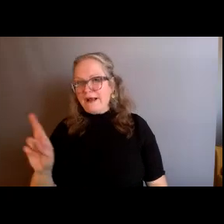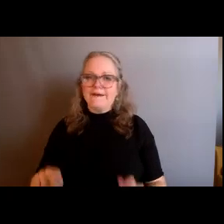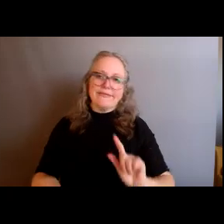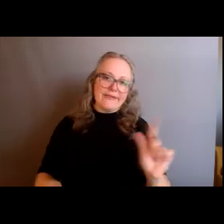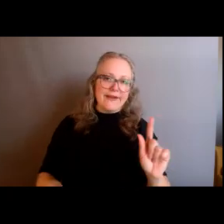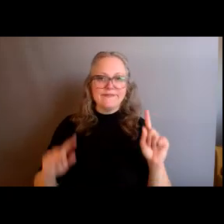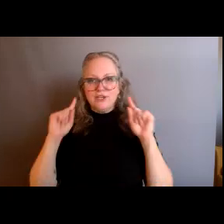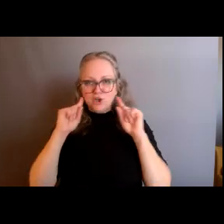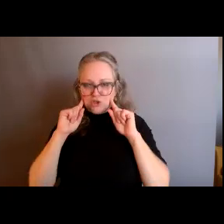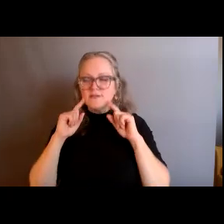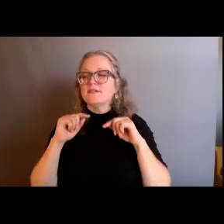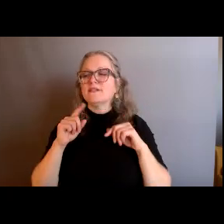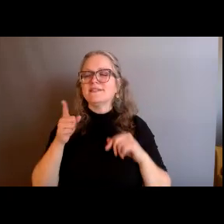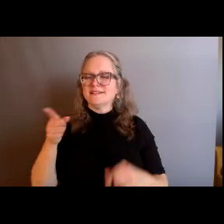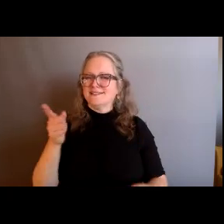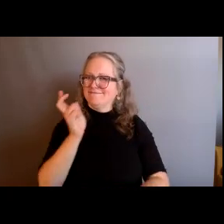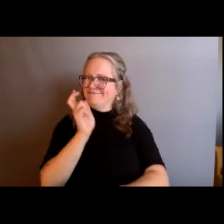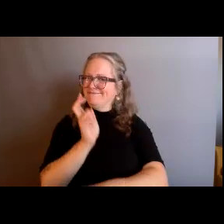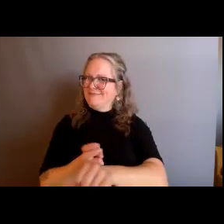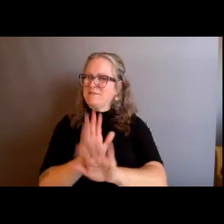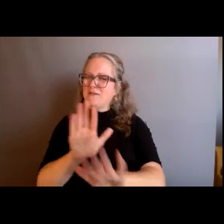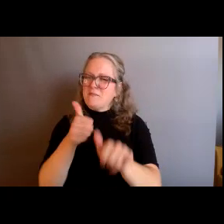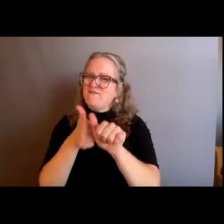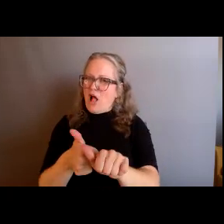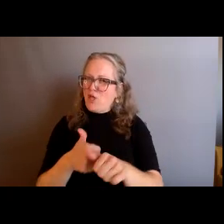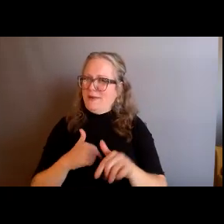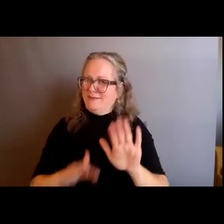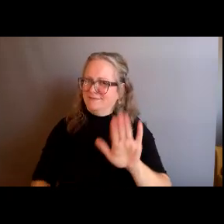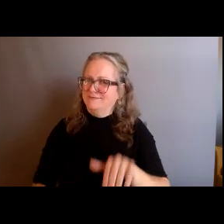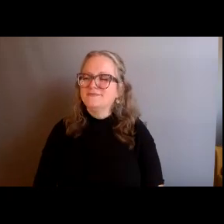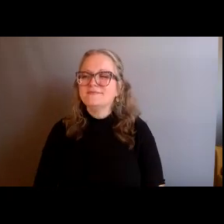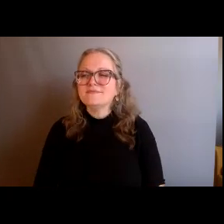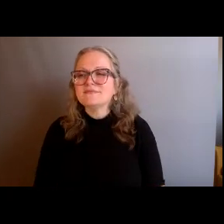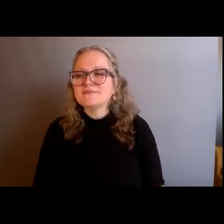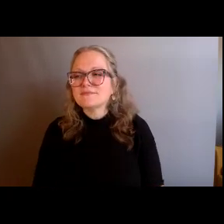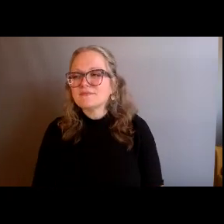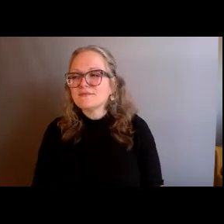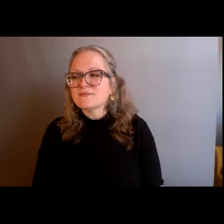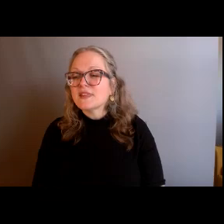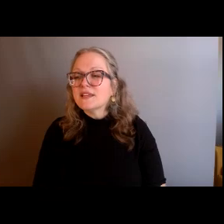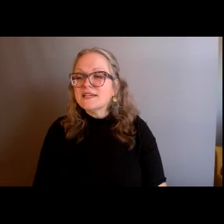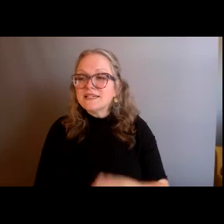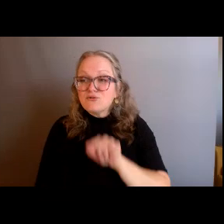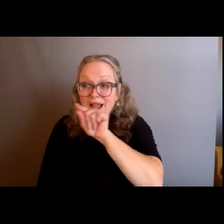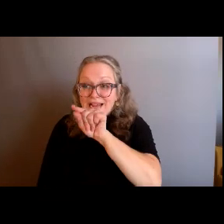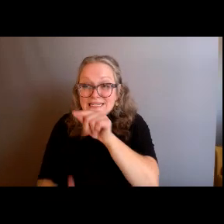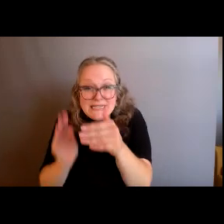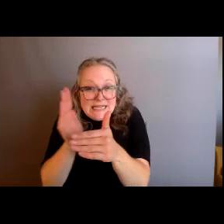Now this gets a little tricky, but follow along. Right in between all those zeros and XS. You'll